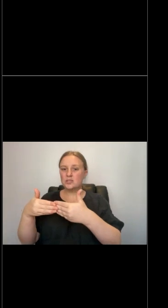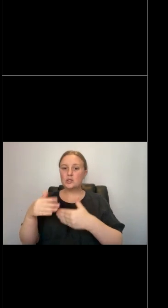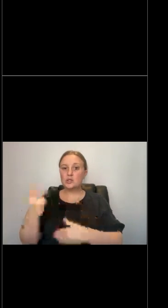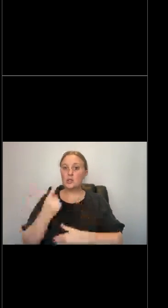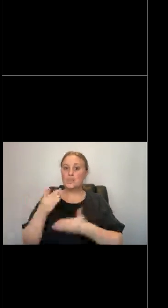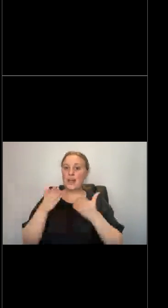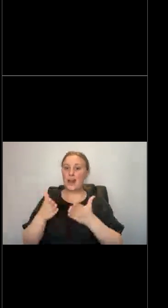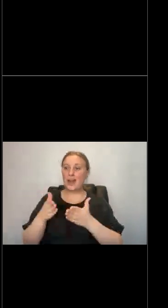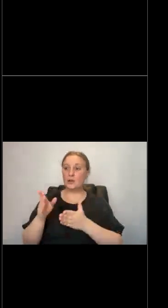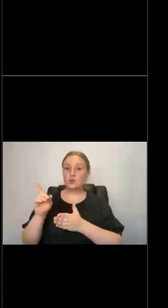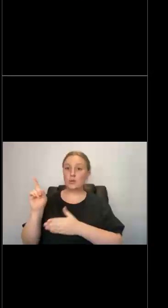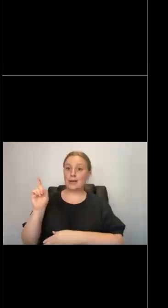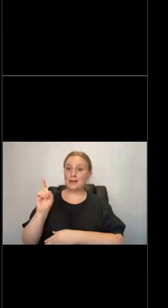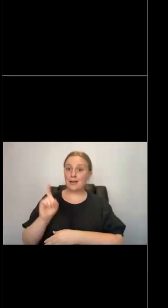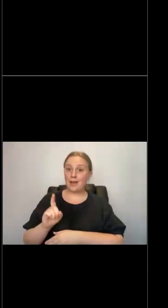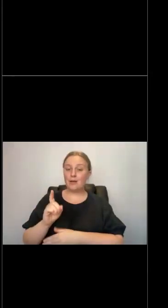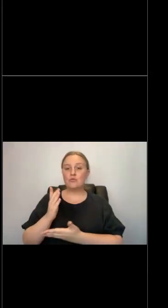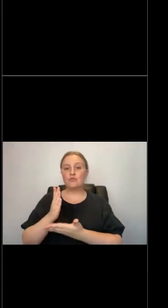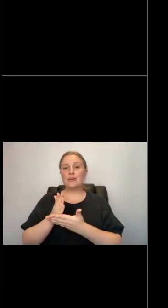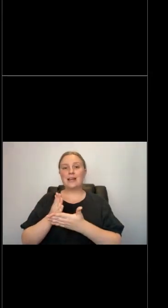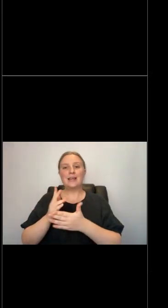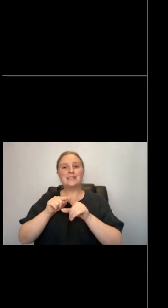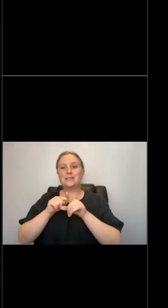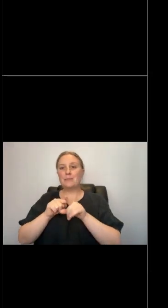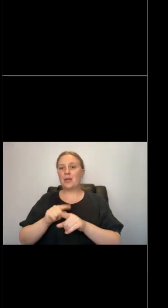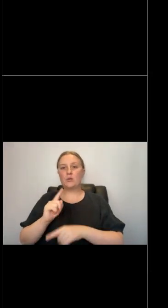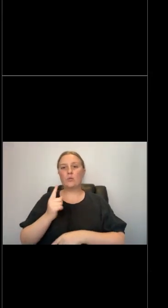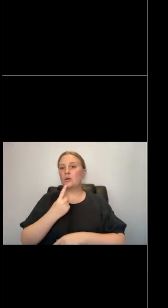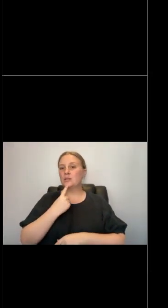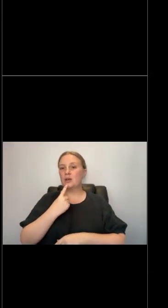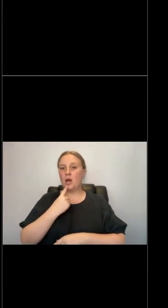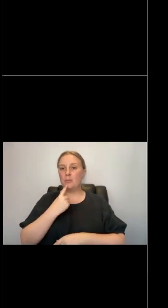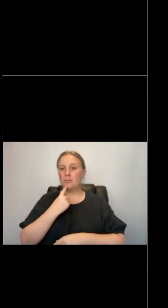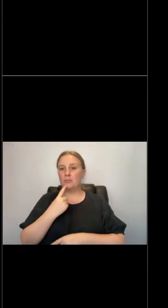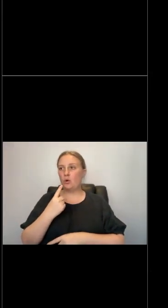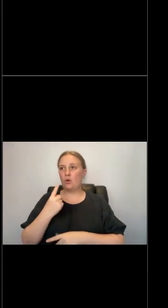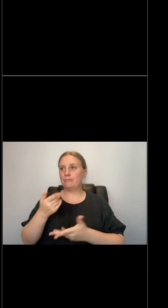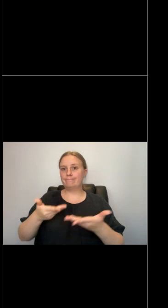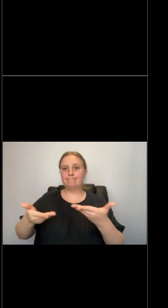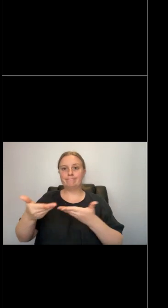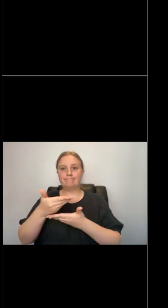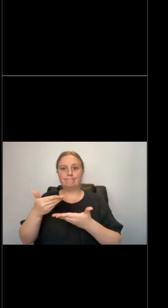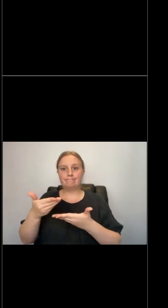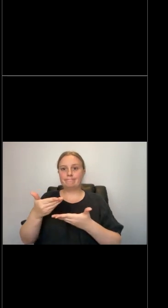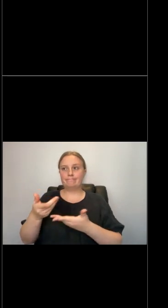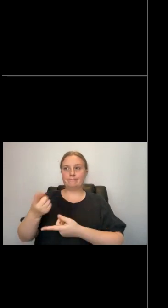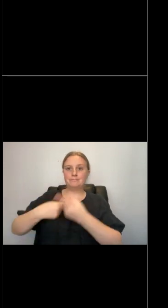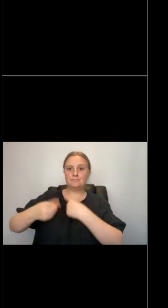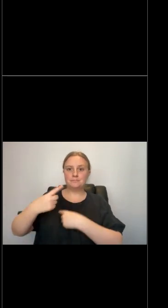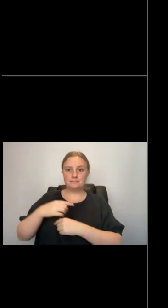really does depend on the type of matter being heard. But I think it's really important to understand that